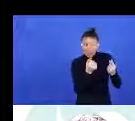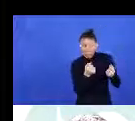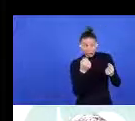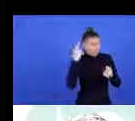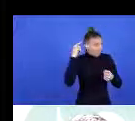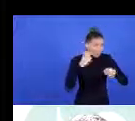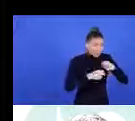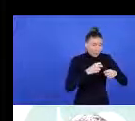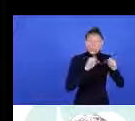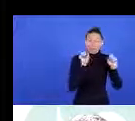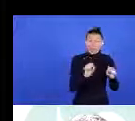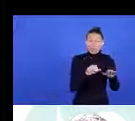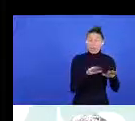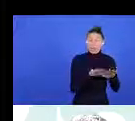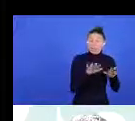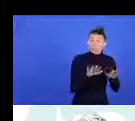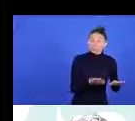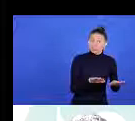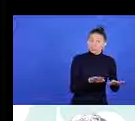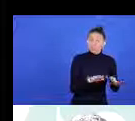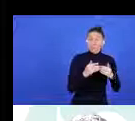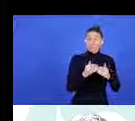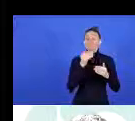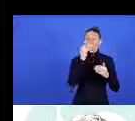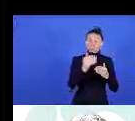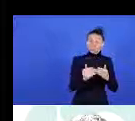hospital about four days or more, if there are any